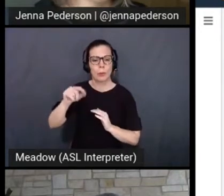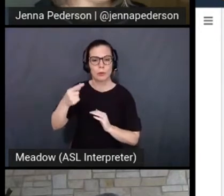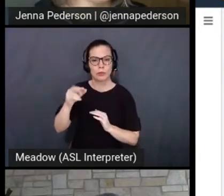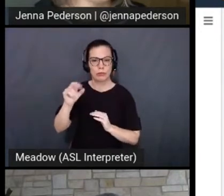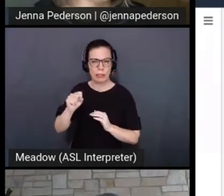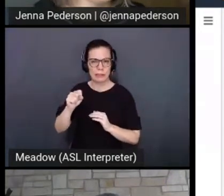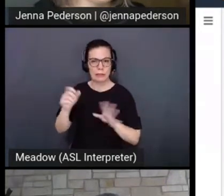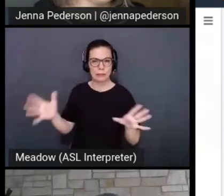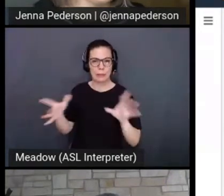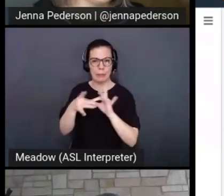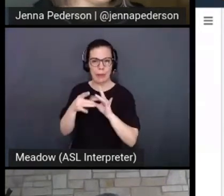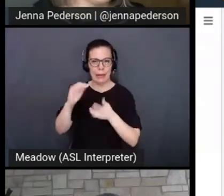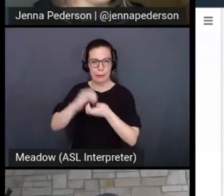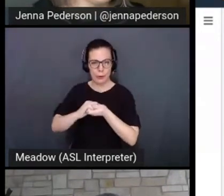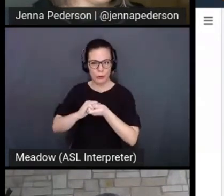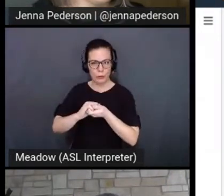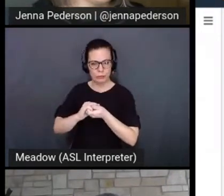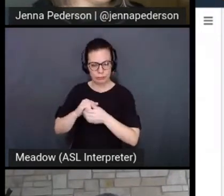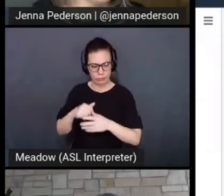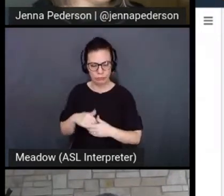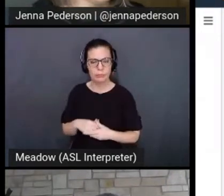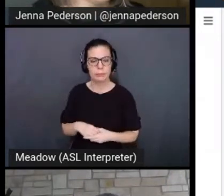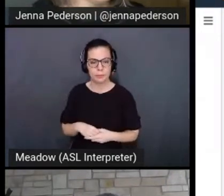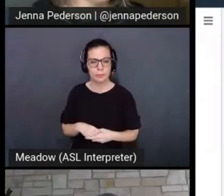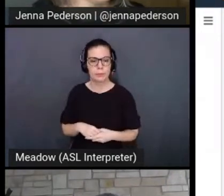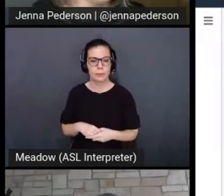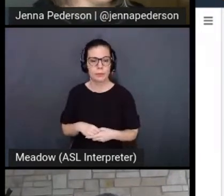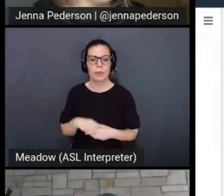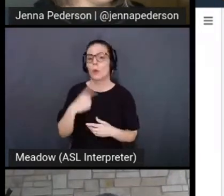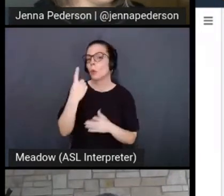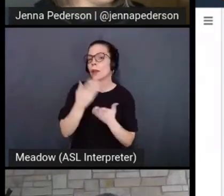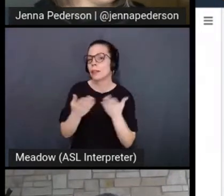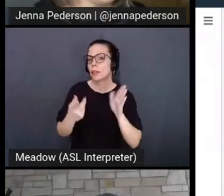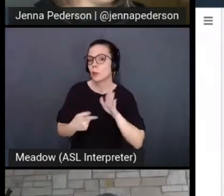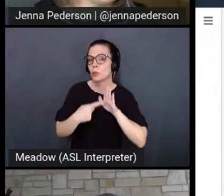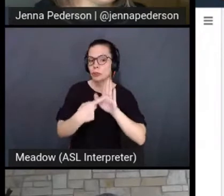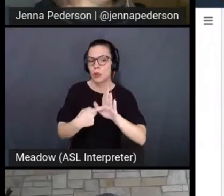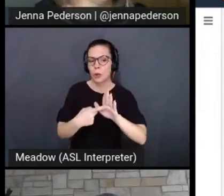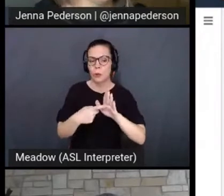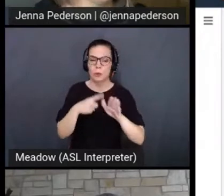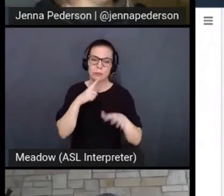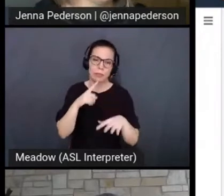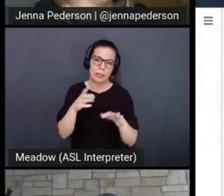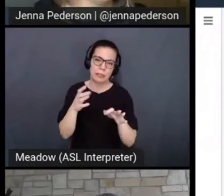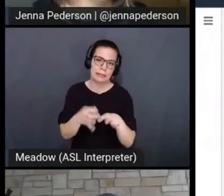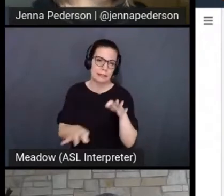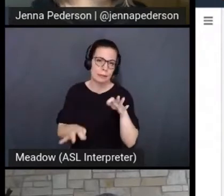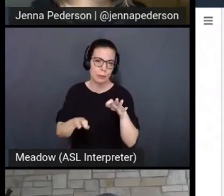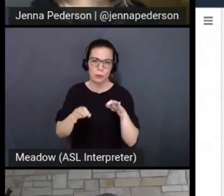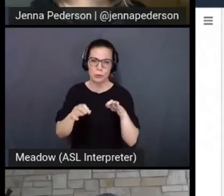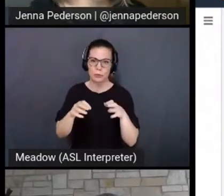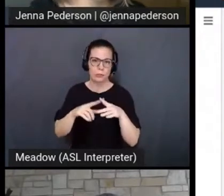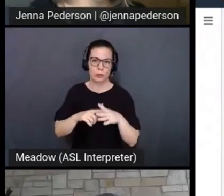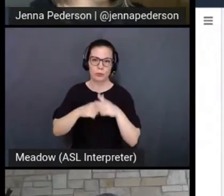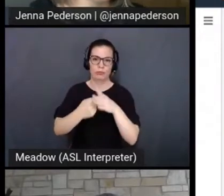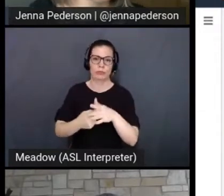And now, one thing I'm gonna show is it's just dead simple to knit Babelfish there's an option here, now this is blank reason why?